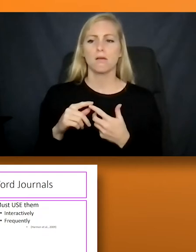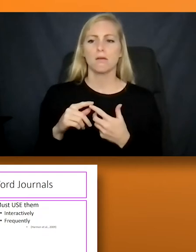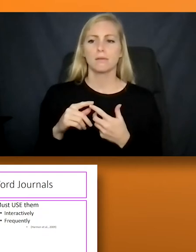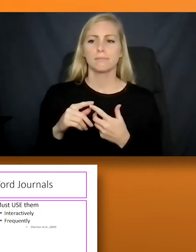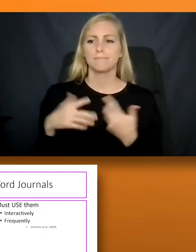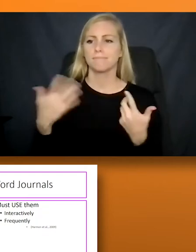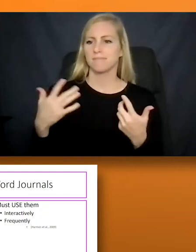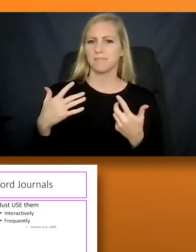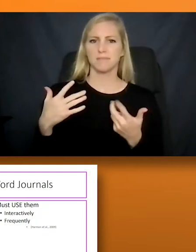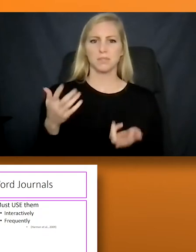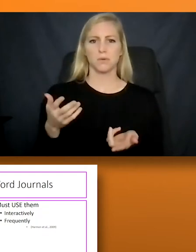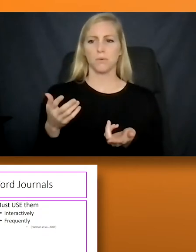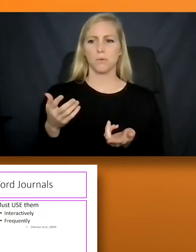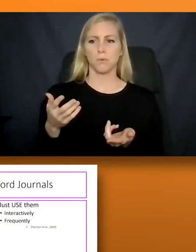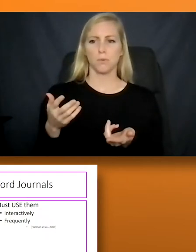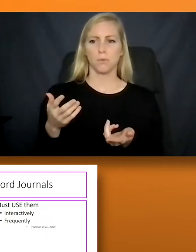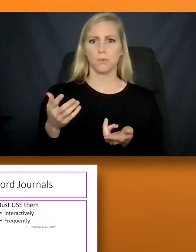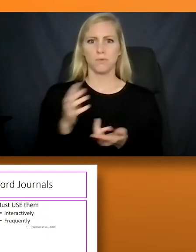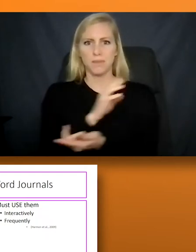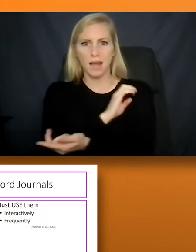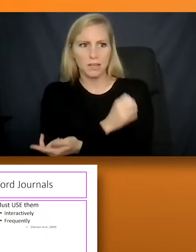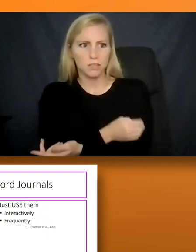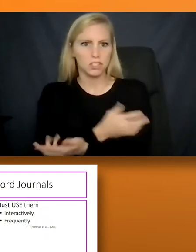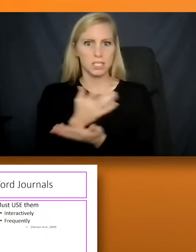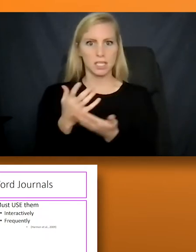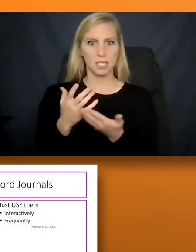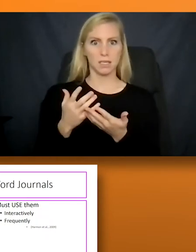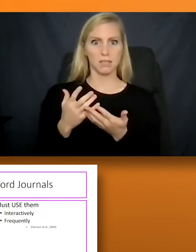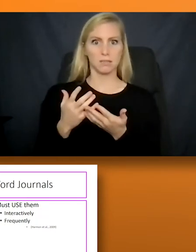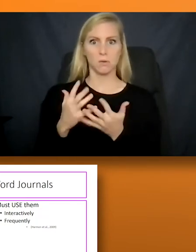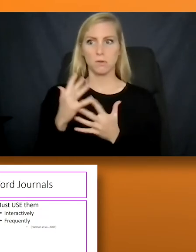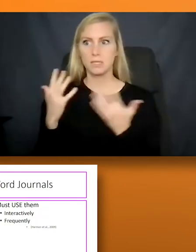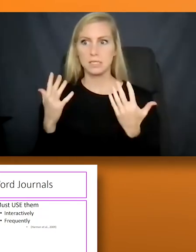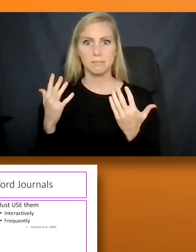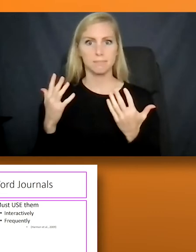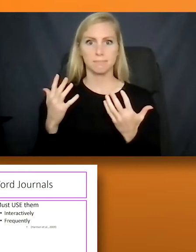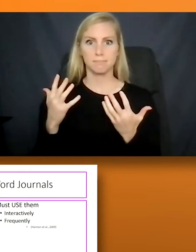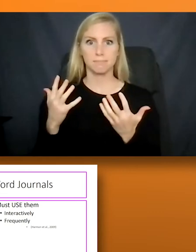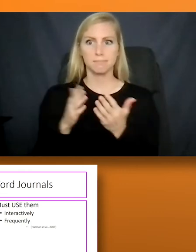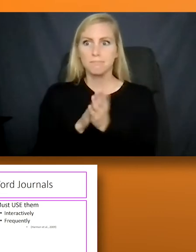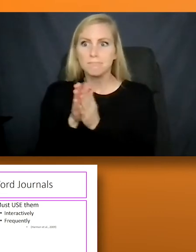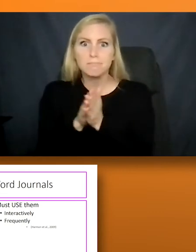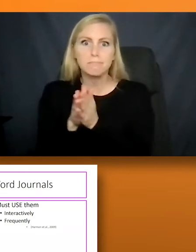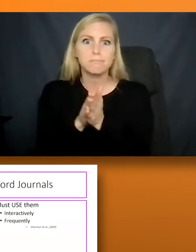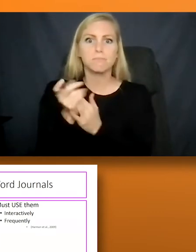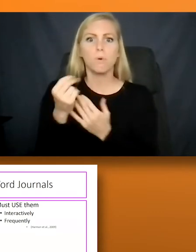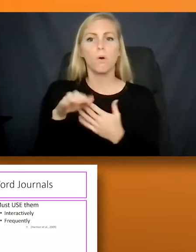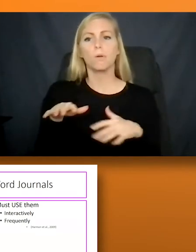what do you think that kind of energy in their room would be? What do you think-- So it's all of these things that help them fill in that visualization.